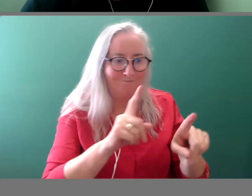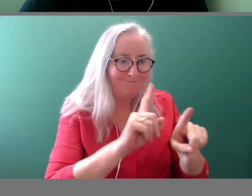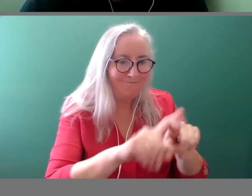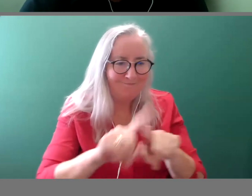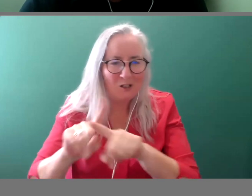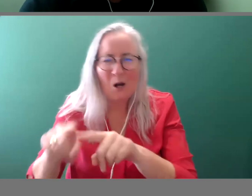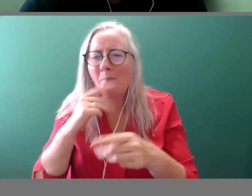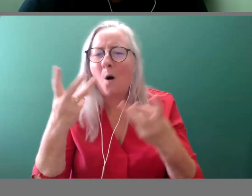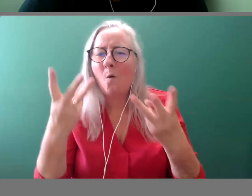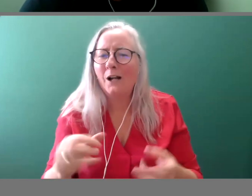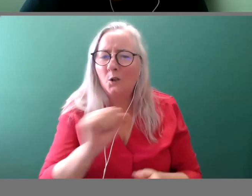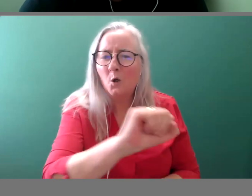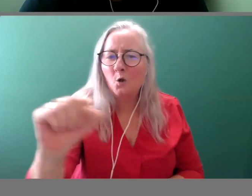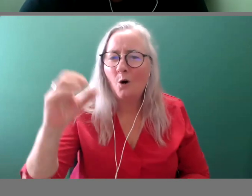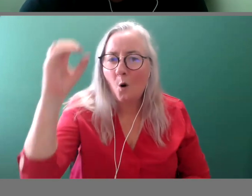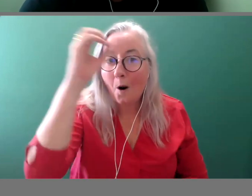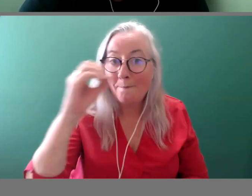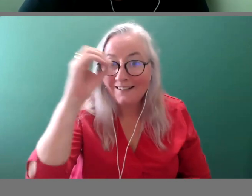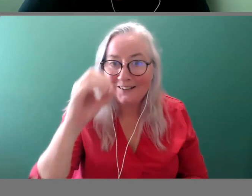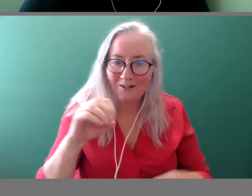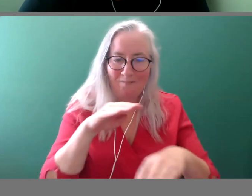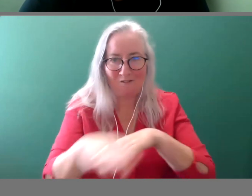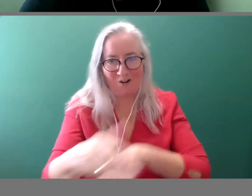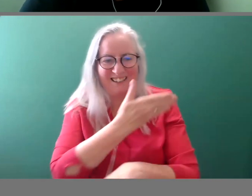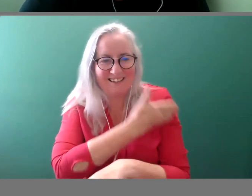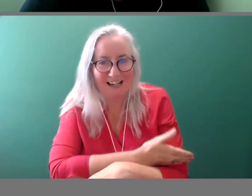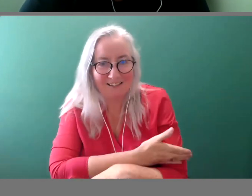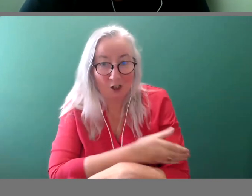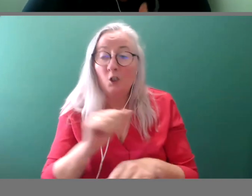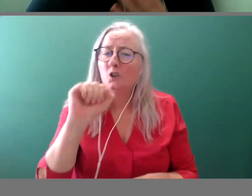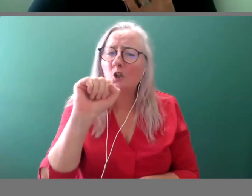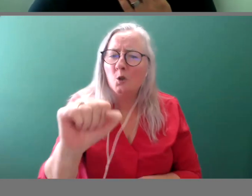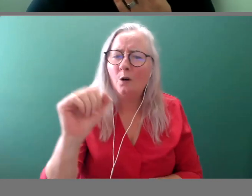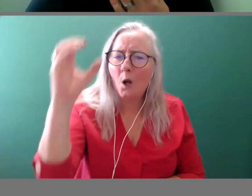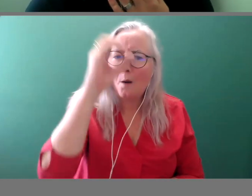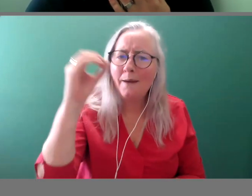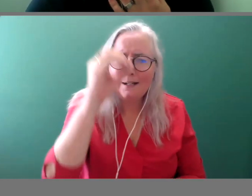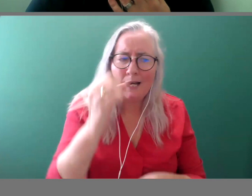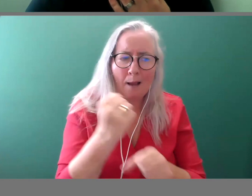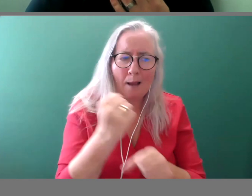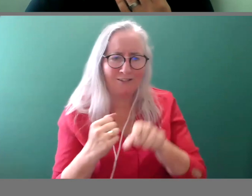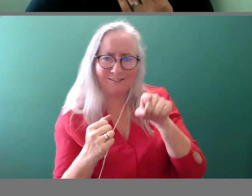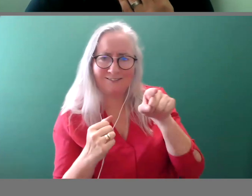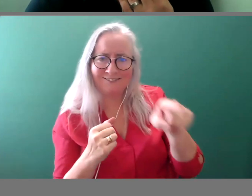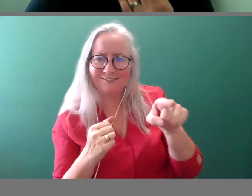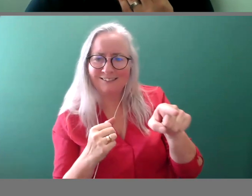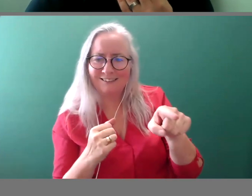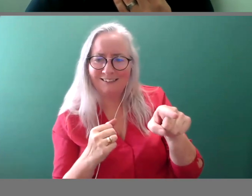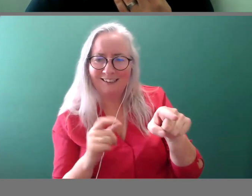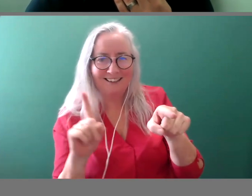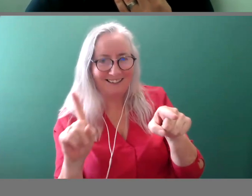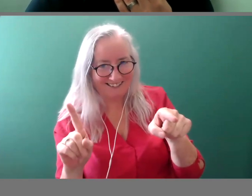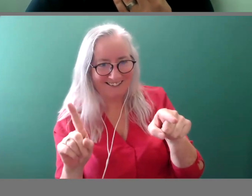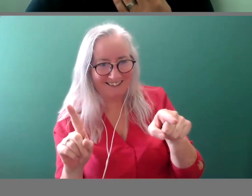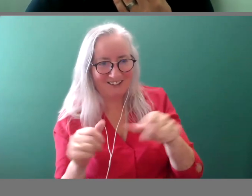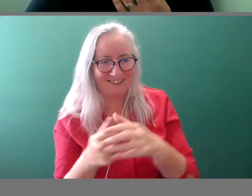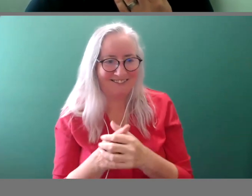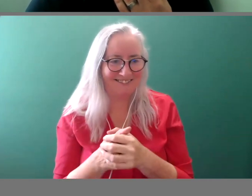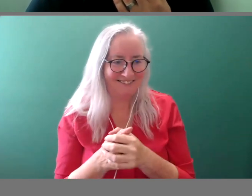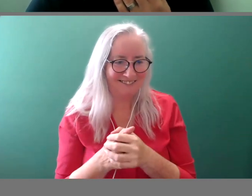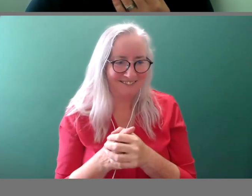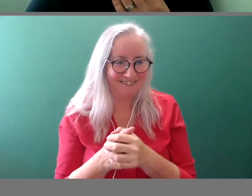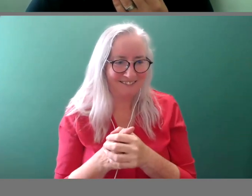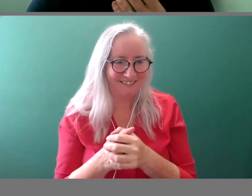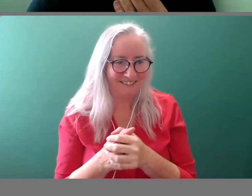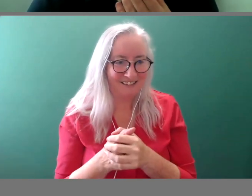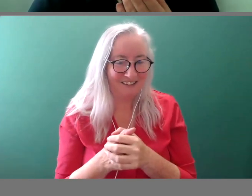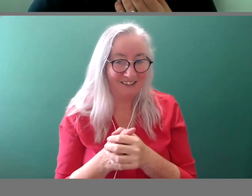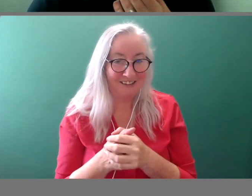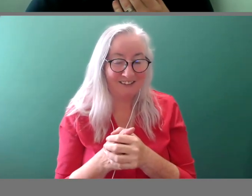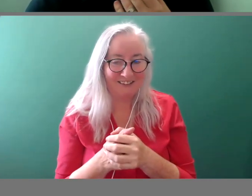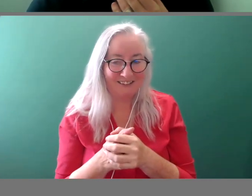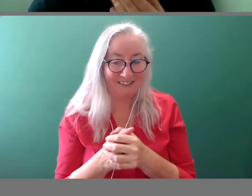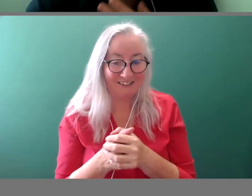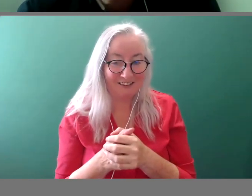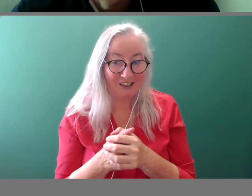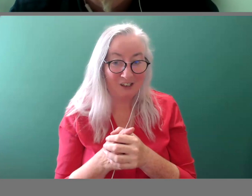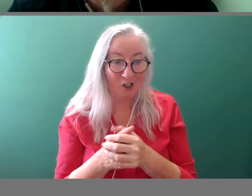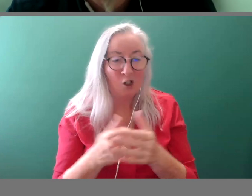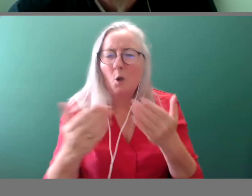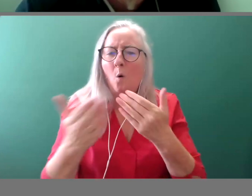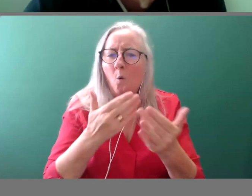your opinion before we get going. Your opinion on how well or what do you think the question